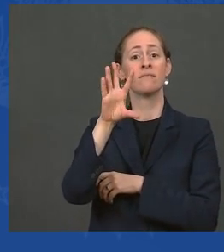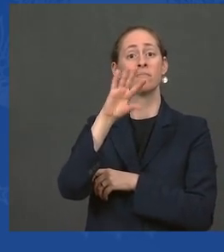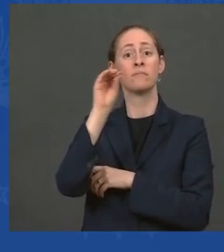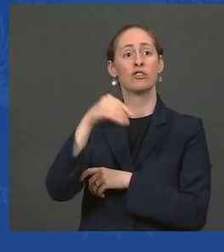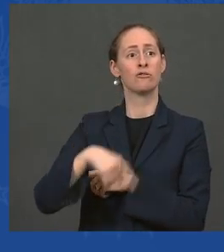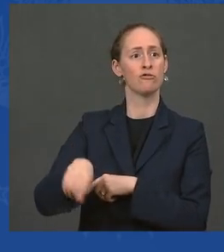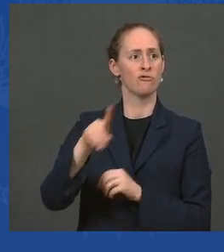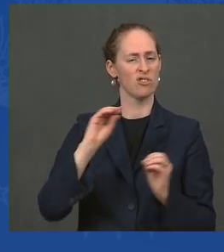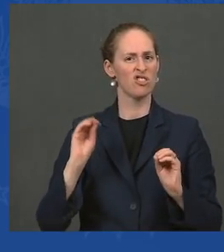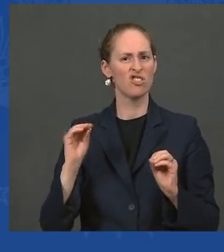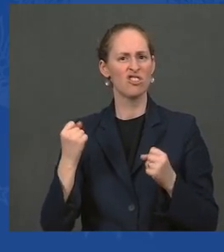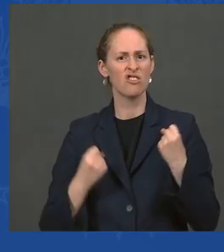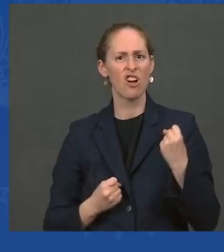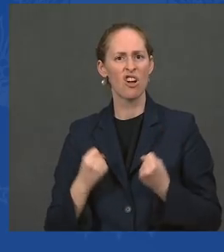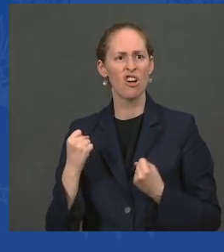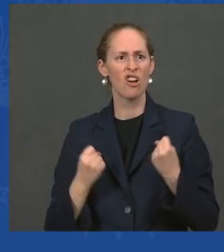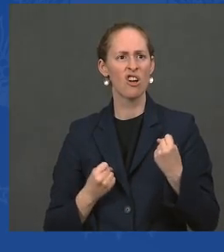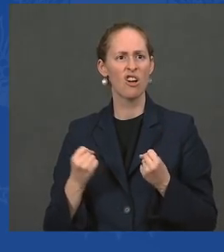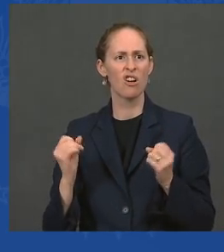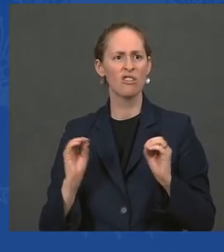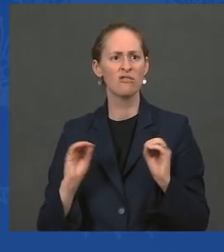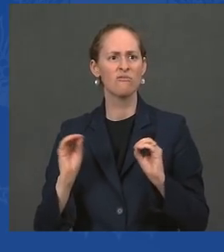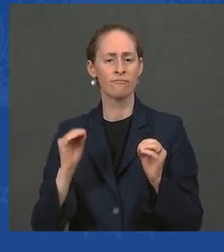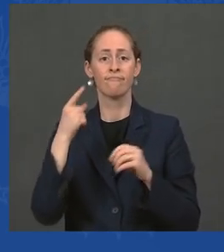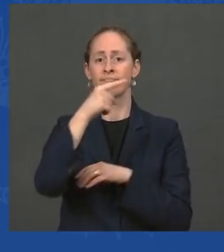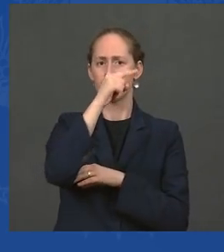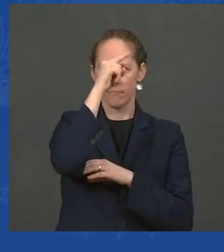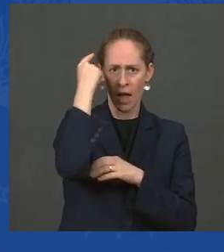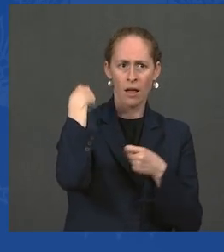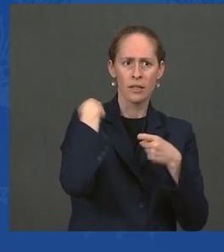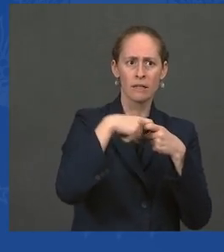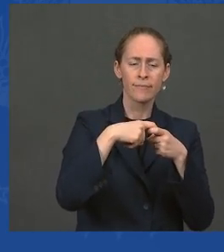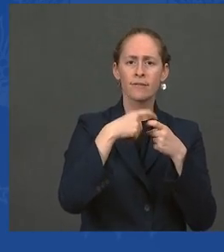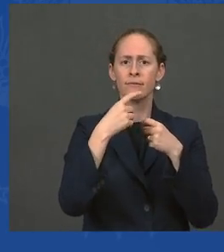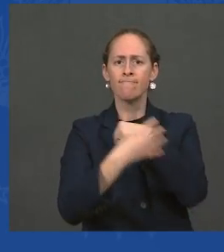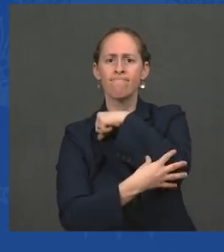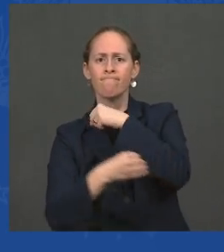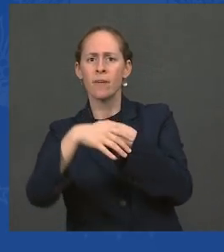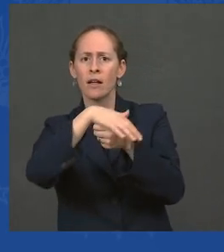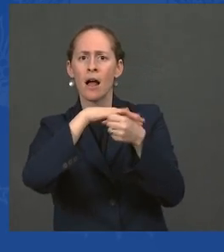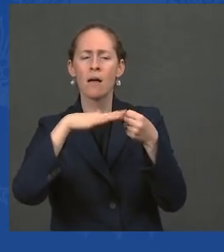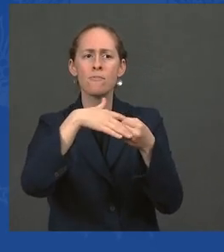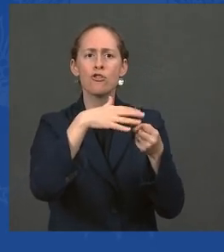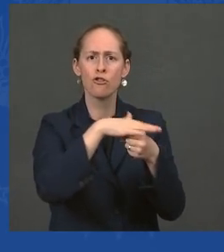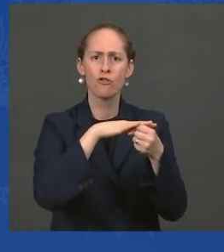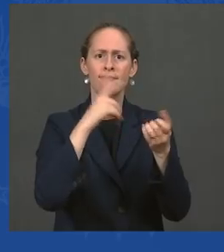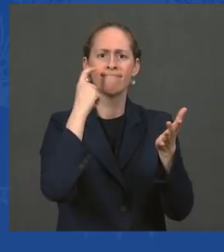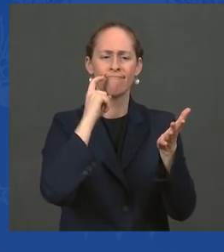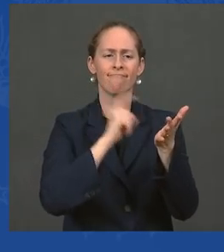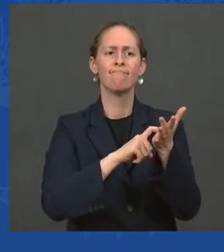They live in a Black or Hispanic neighborhood or a poor neighborhood. And all the time they waste trying to get to work.